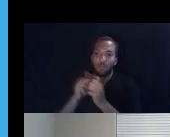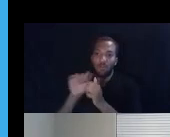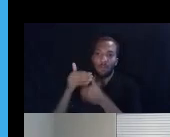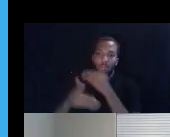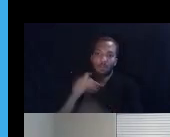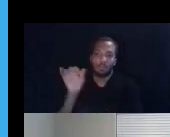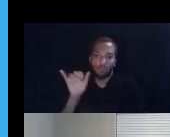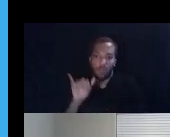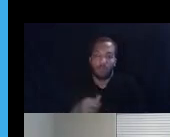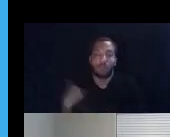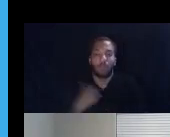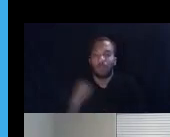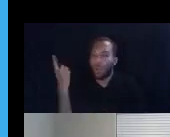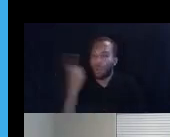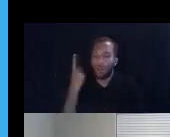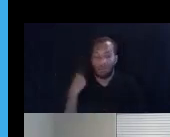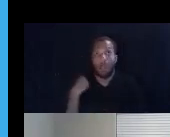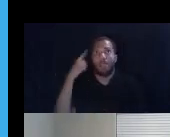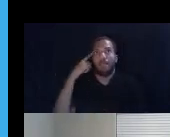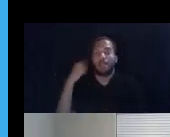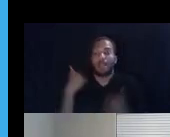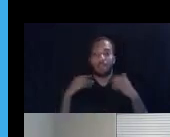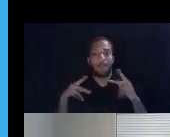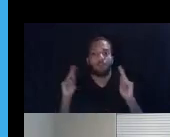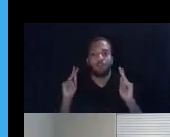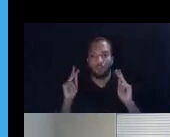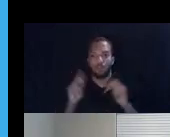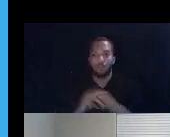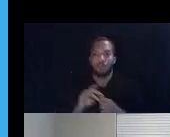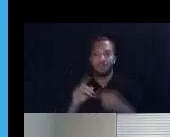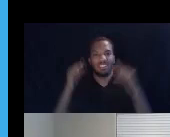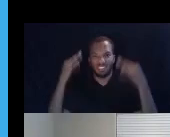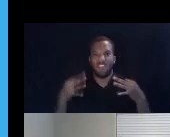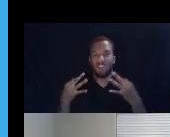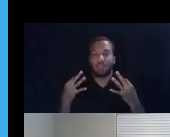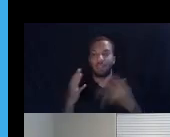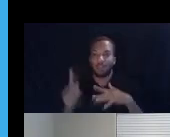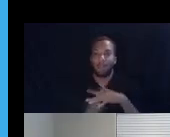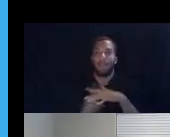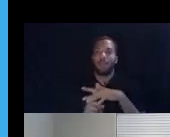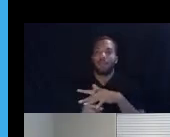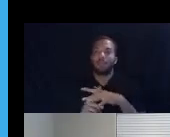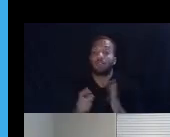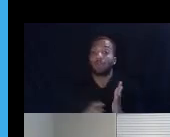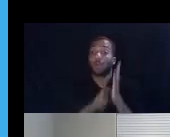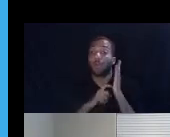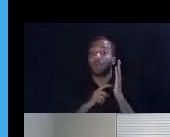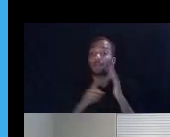But yeah, there's always, I think the opportunities are definitely coming, and the requirements that are coming from OHEA